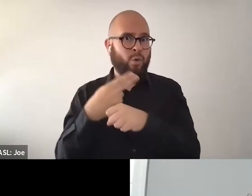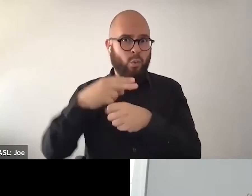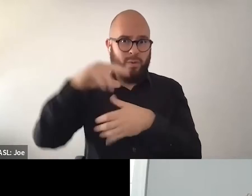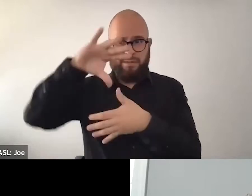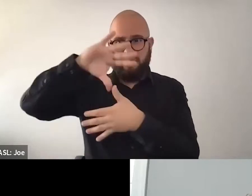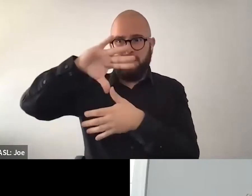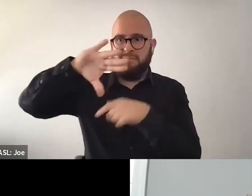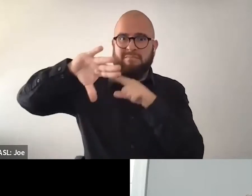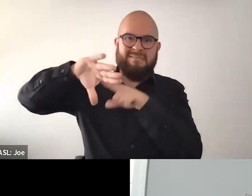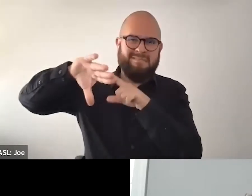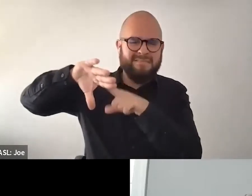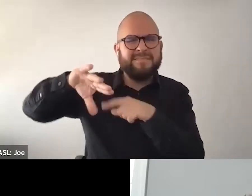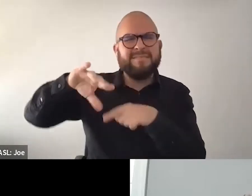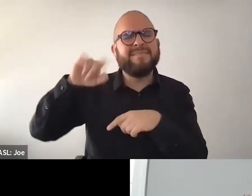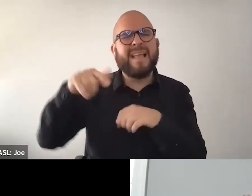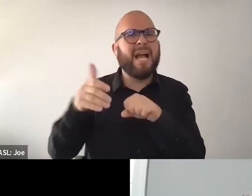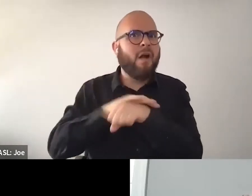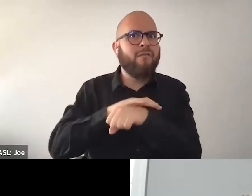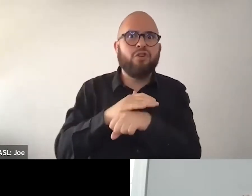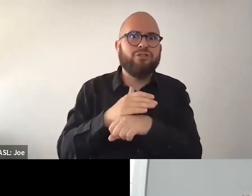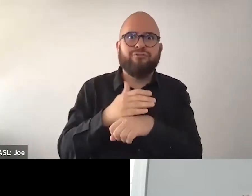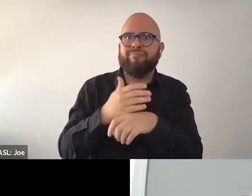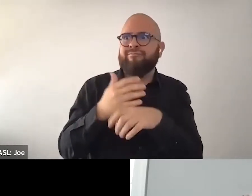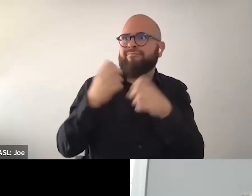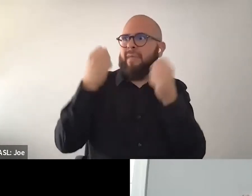on those media types or does payment need to be made